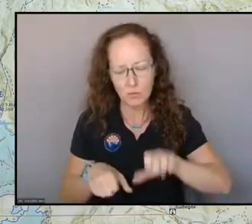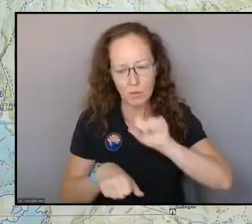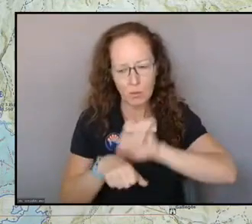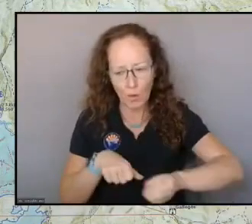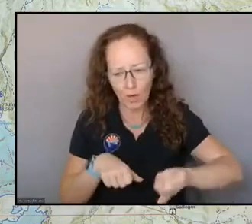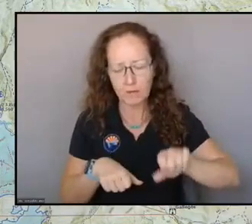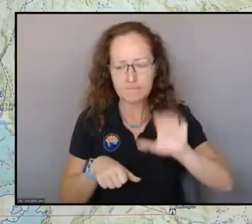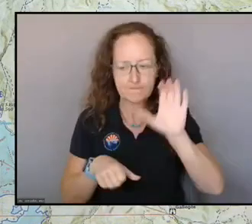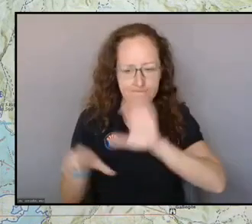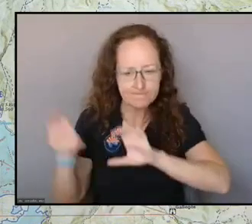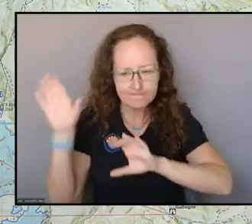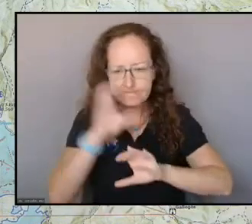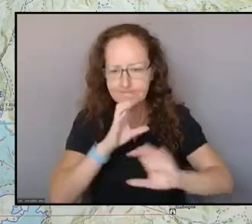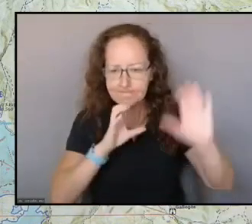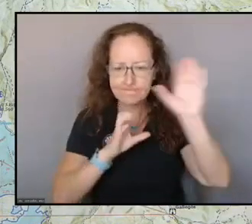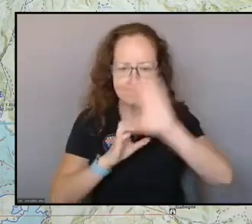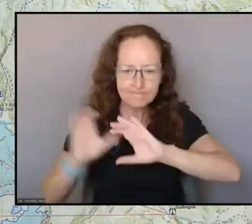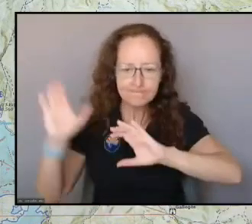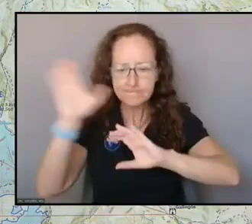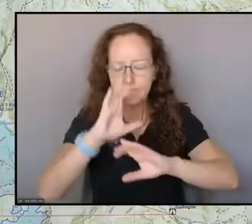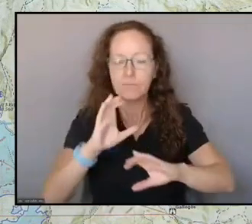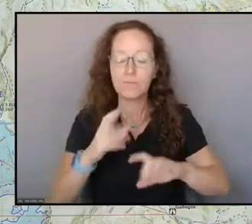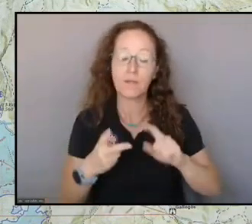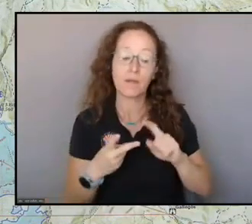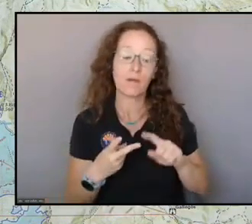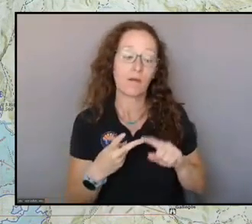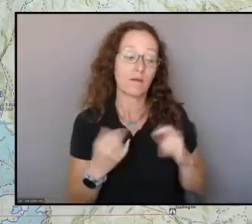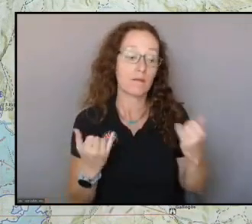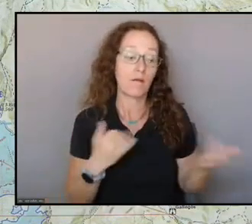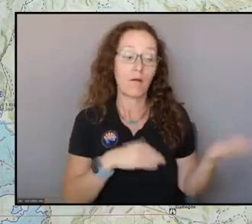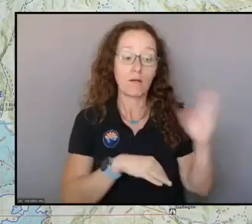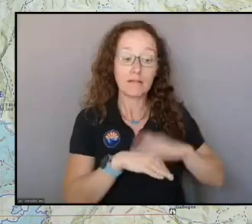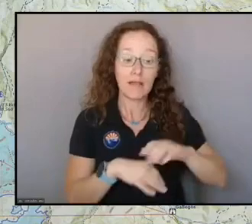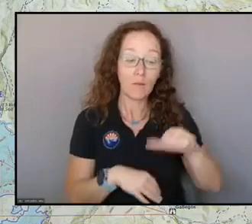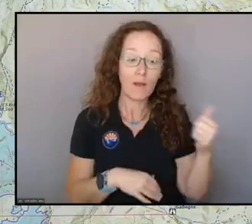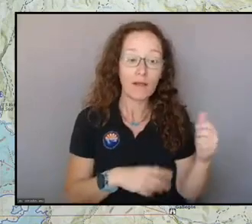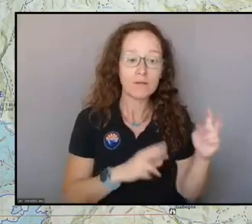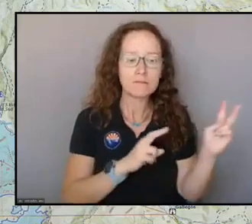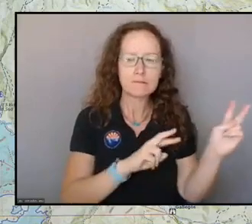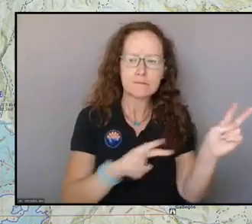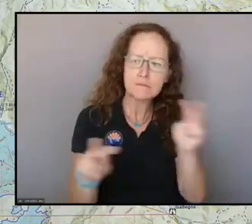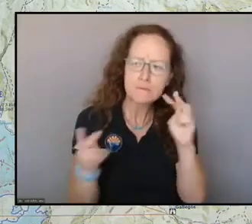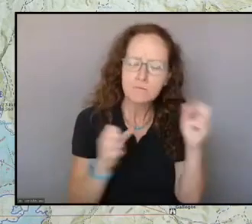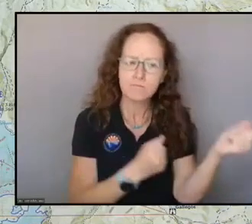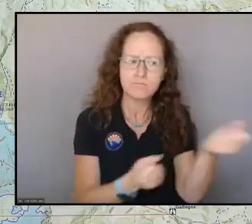SO THE OTHER STUFF THAT WAS GOING ON TODAY WAS BASICALLY PATROLLING.